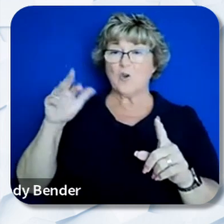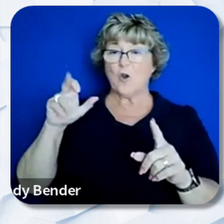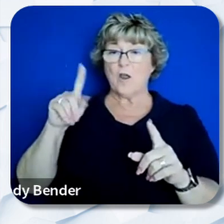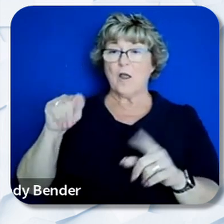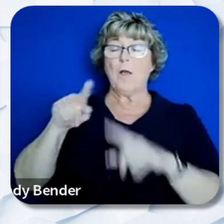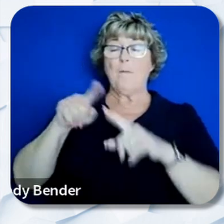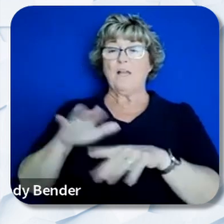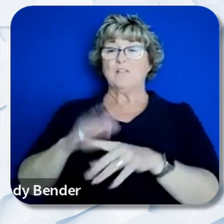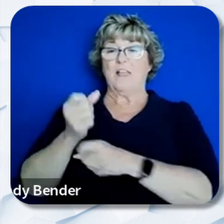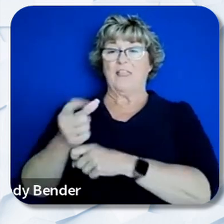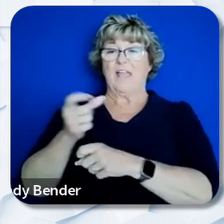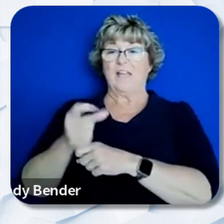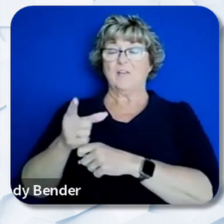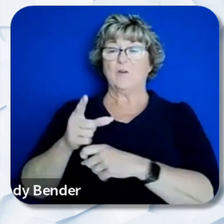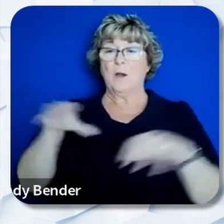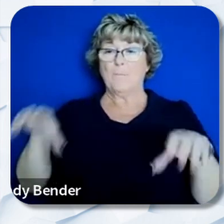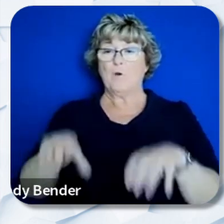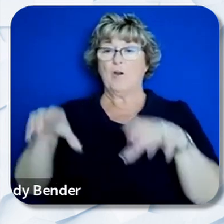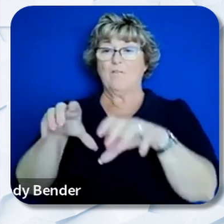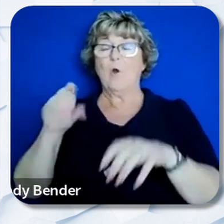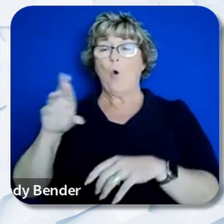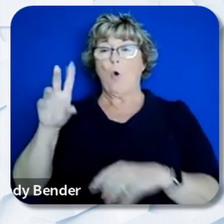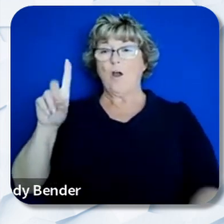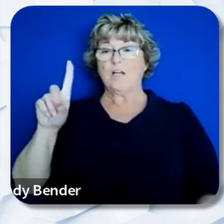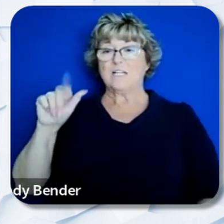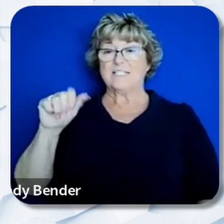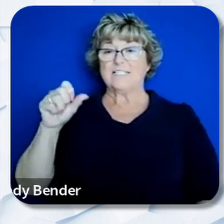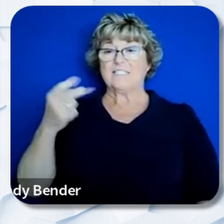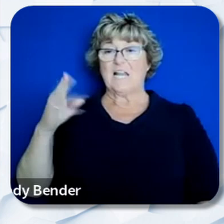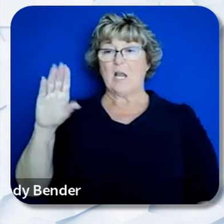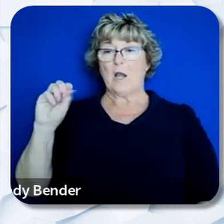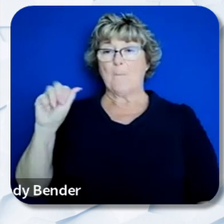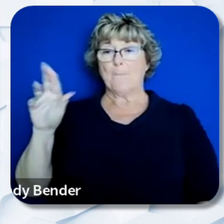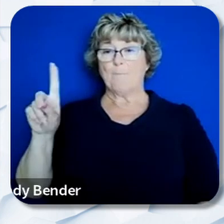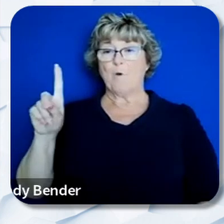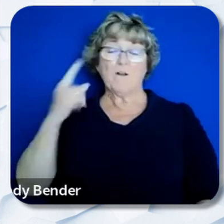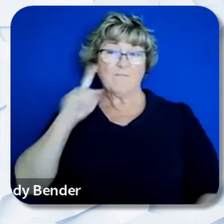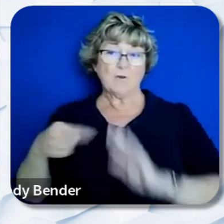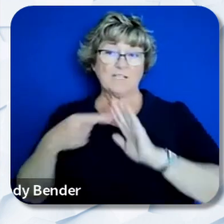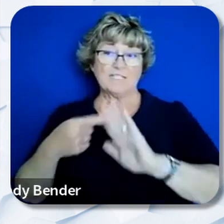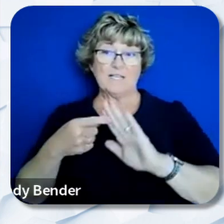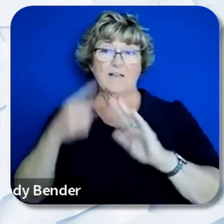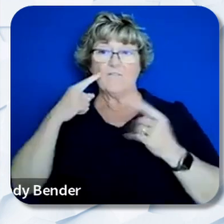performance report or the dashboard. So if we, for example, for achievement, our statewide